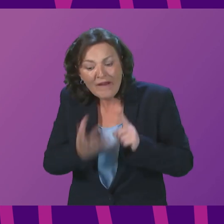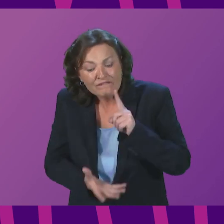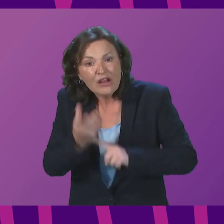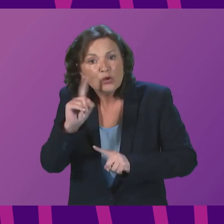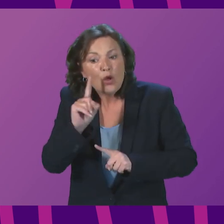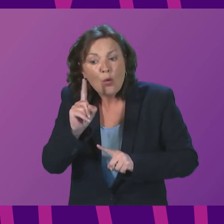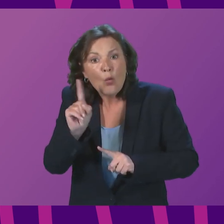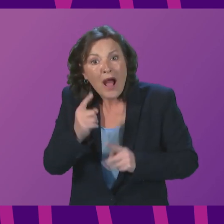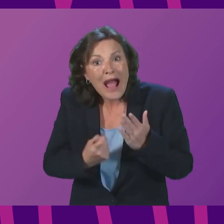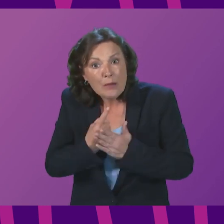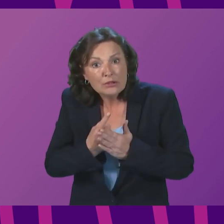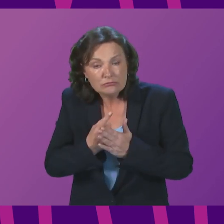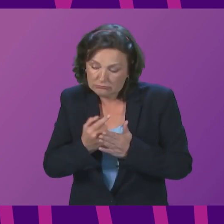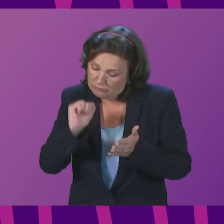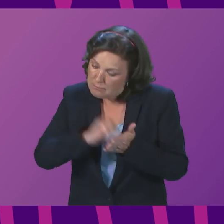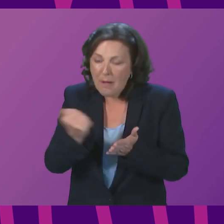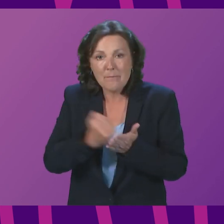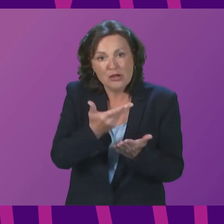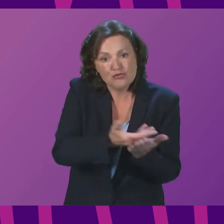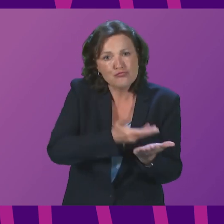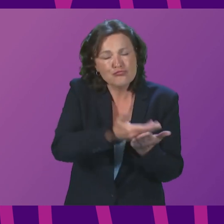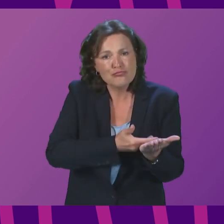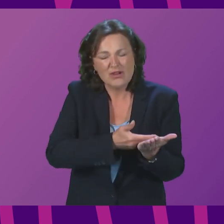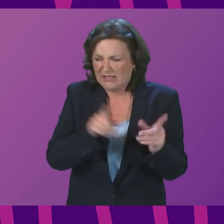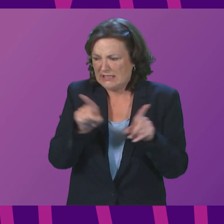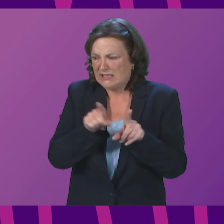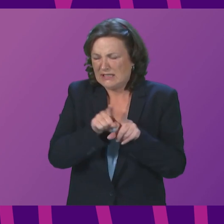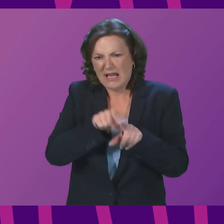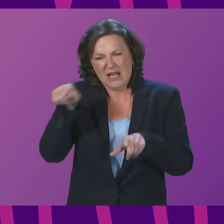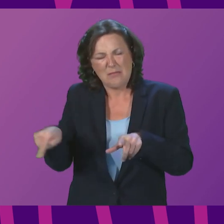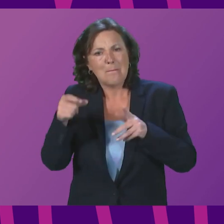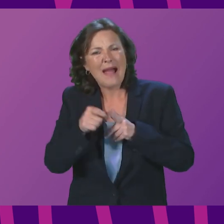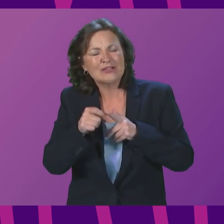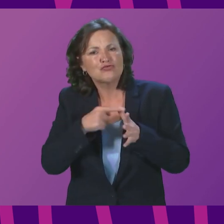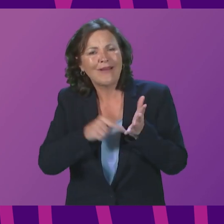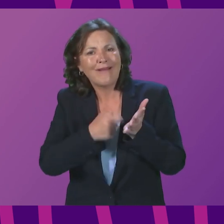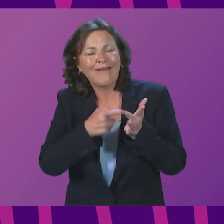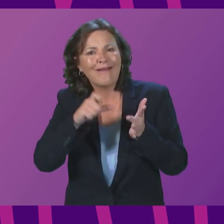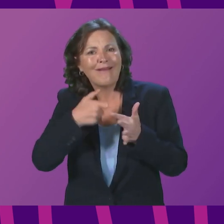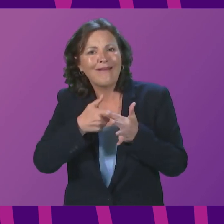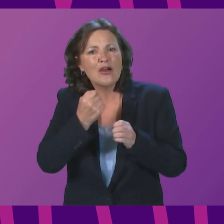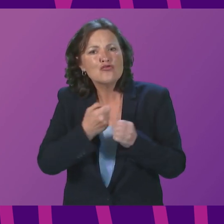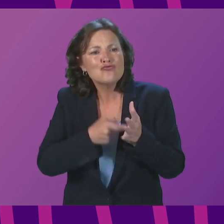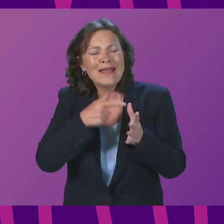Why will the First Minister not make public the outcomes of investigations by the Scottish Government into the conduct of Scottish ministers?